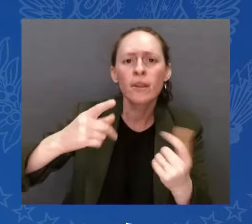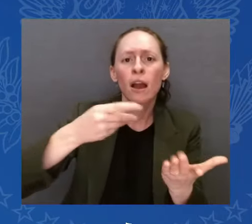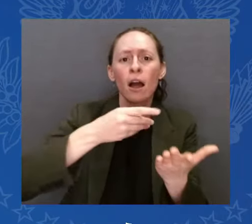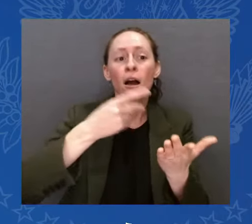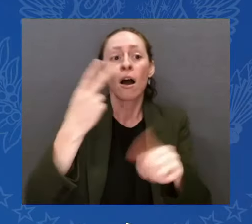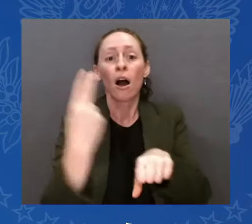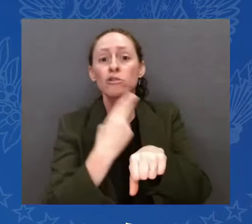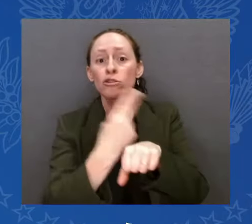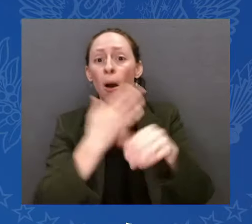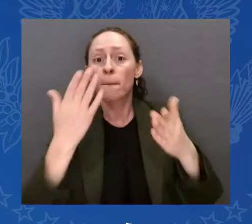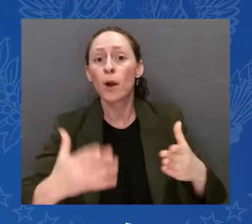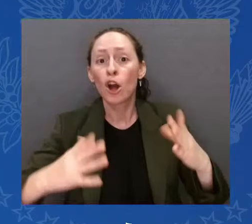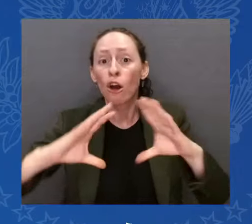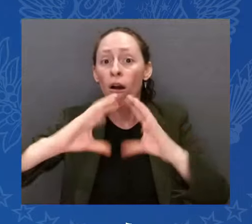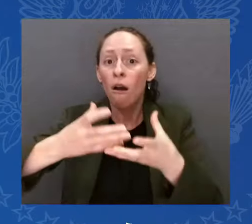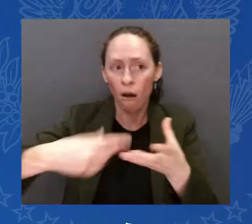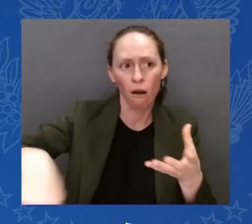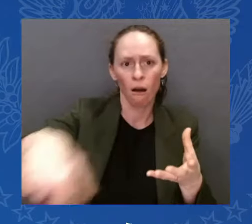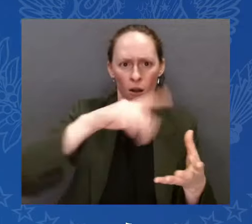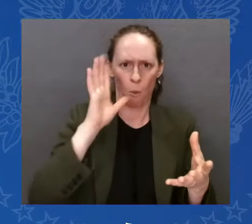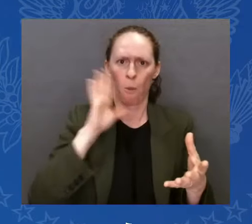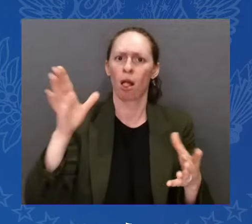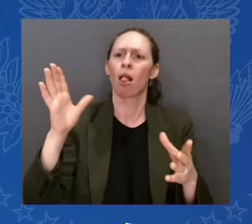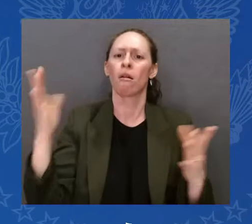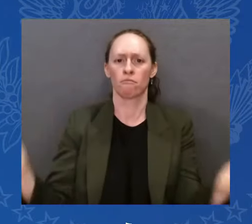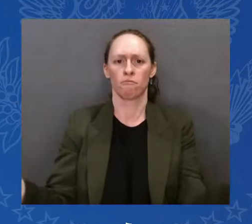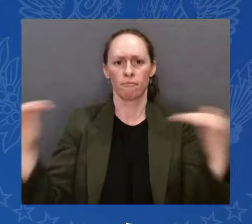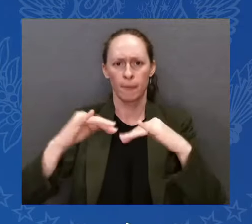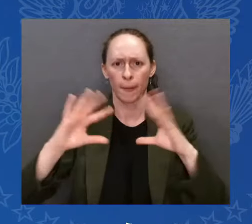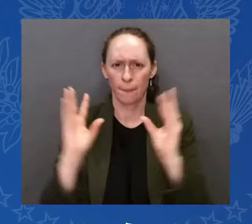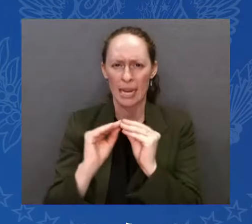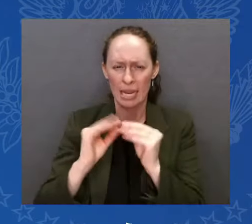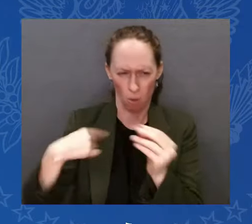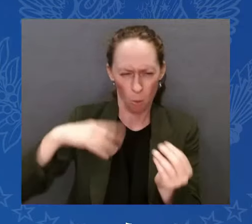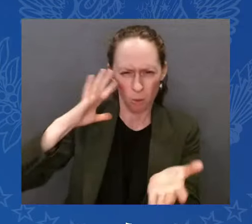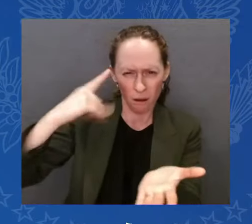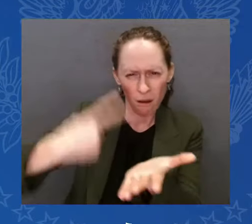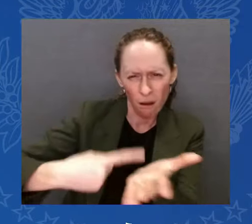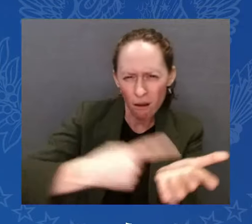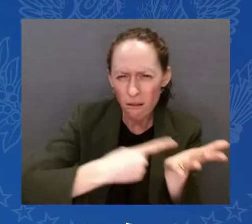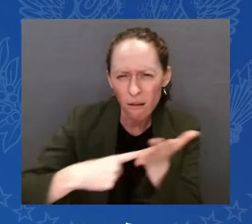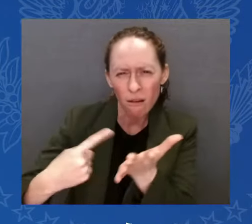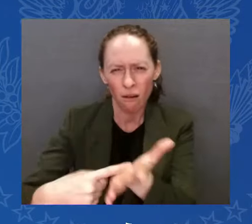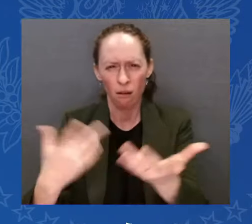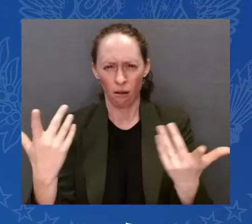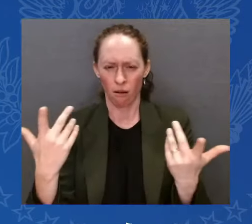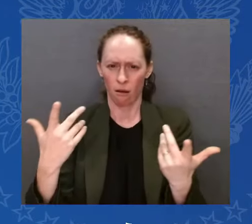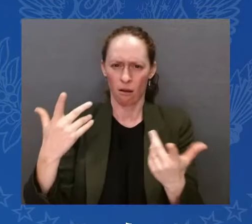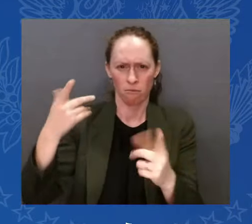But today, I'd like to hear more from this group, because I have a lot to learn and we also have a lot to discuss.